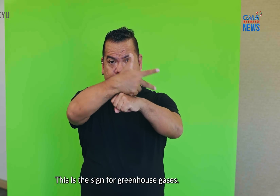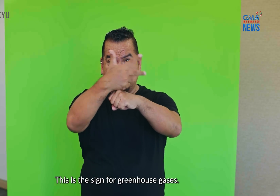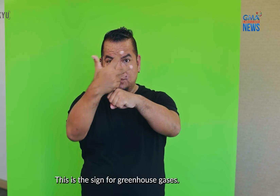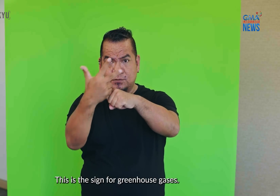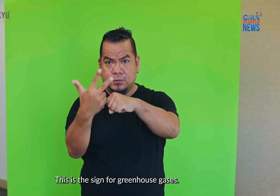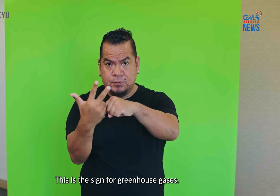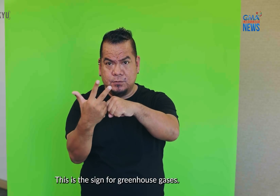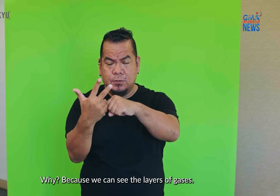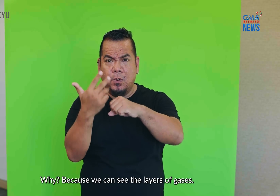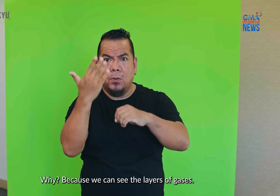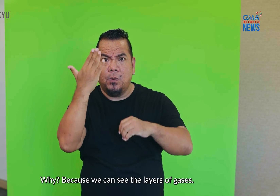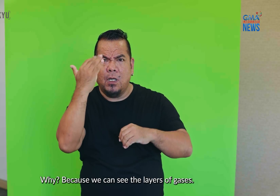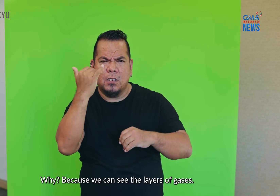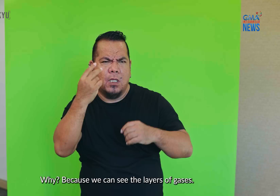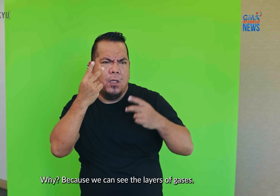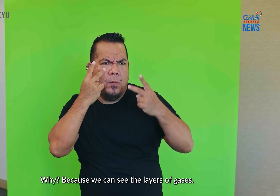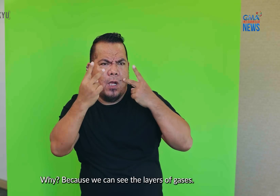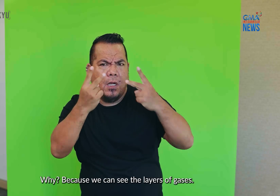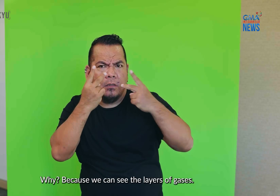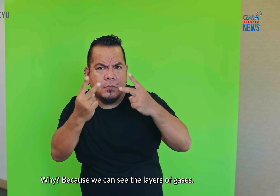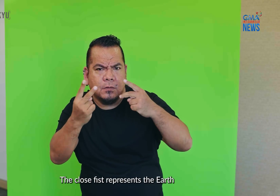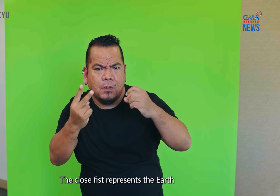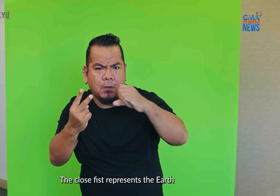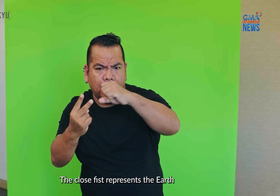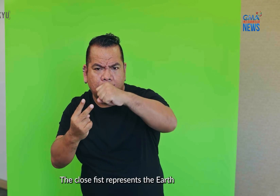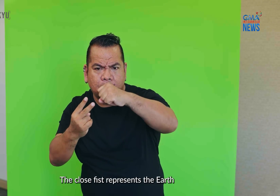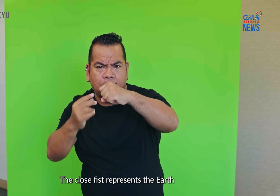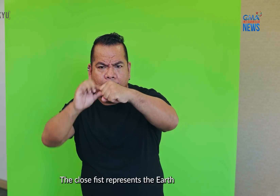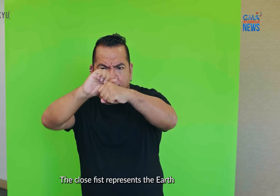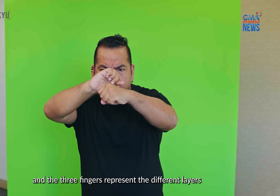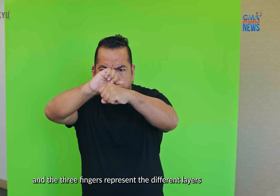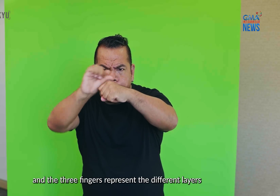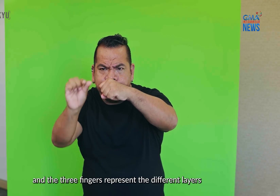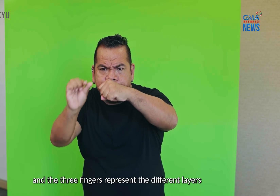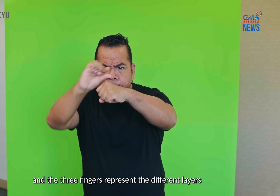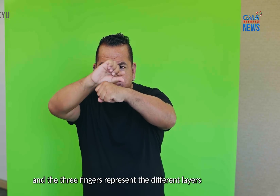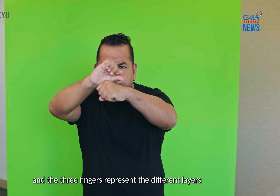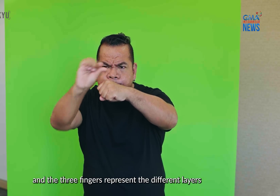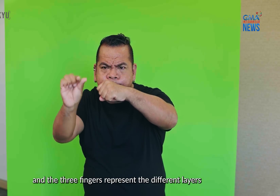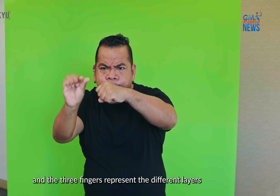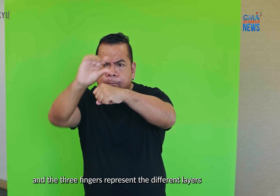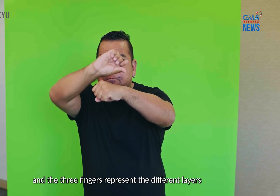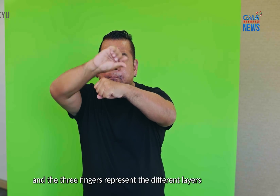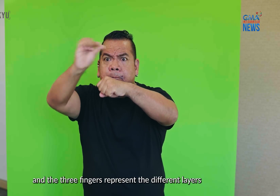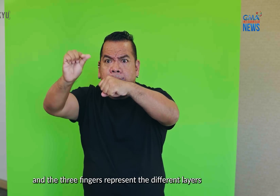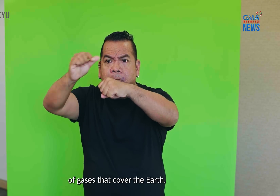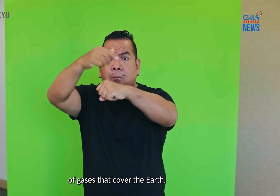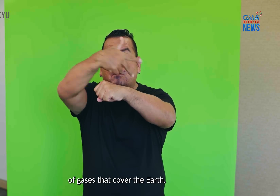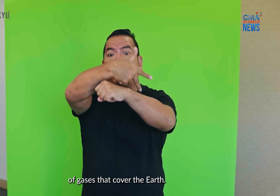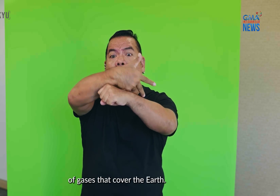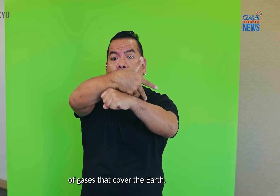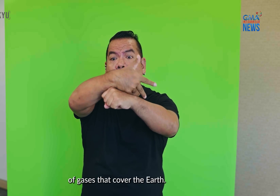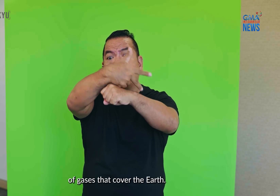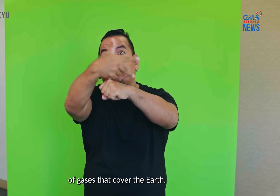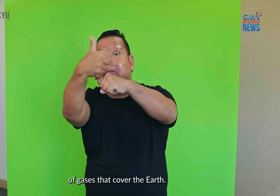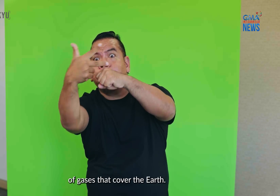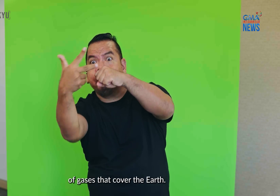To help them cope better with the worsening natural disasters caused by climate change a non-government group came up with new signs for them.